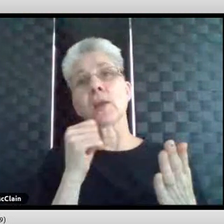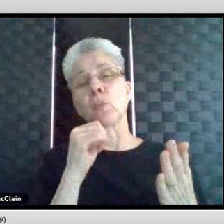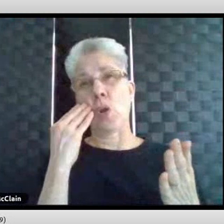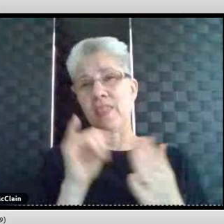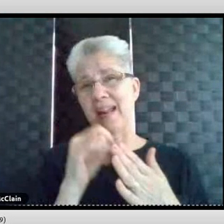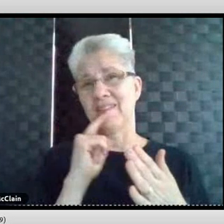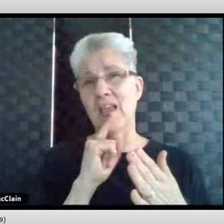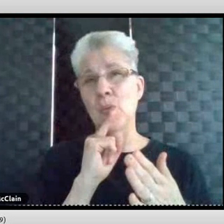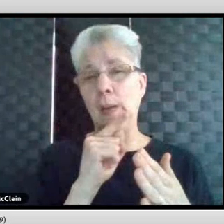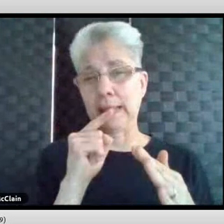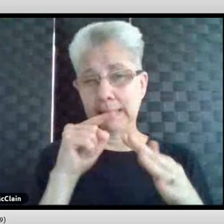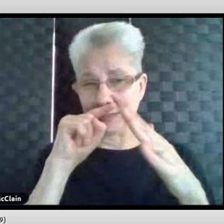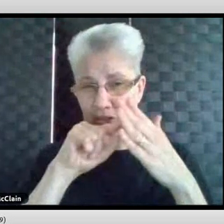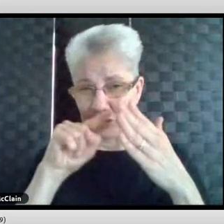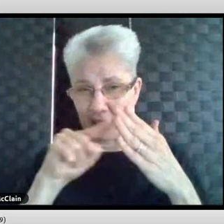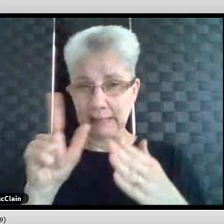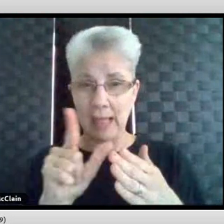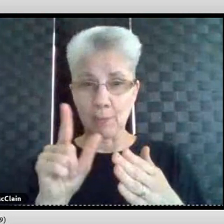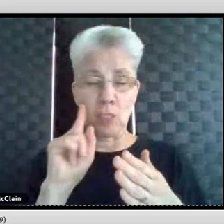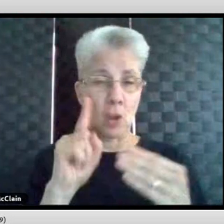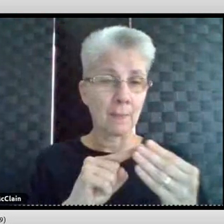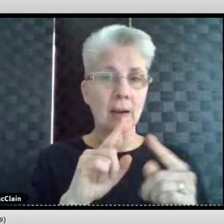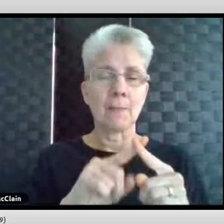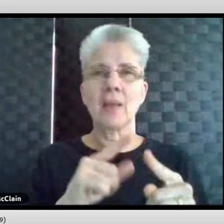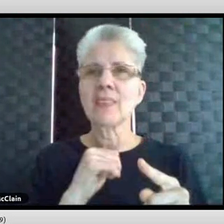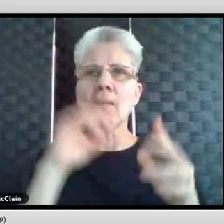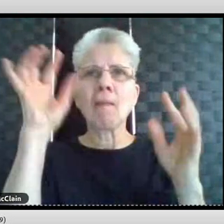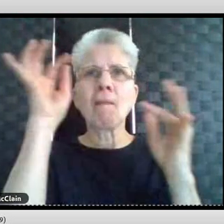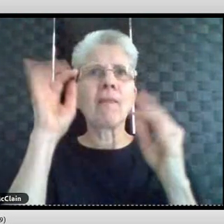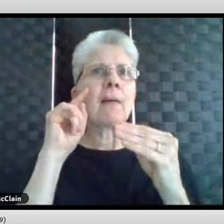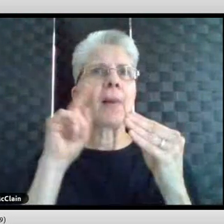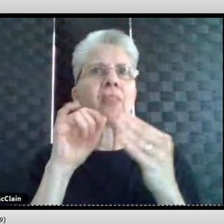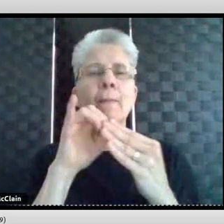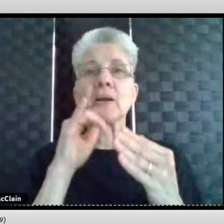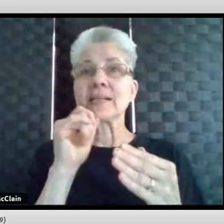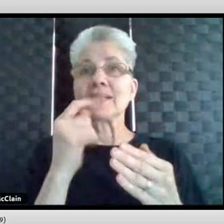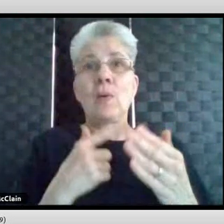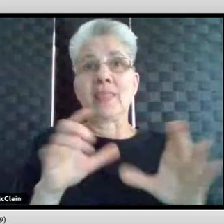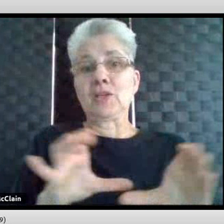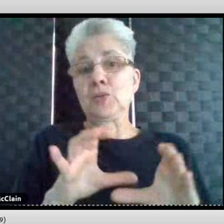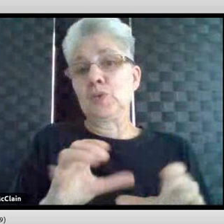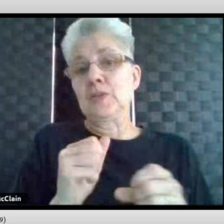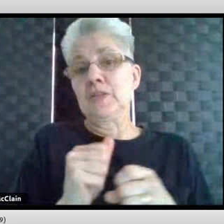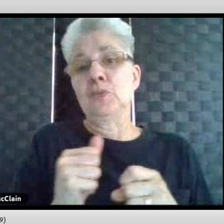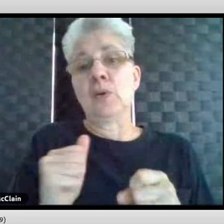if they really dug into it or thought about it, but they just don't think about it because it's not what they do to make their living, right?